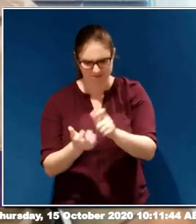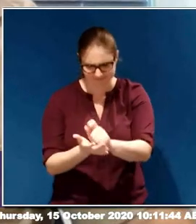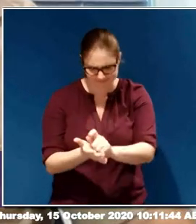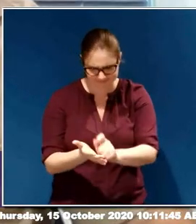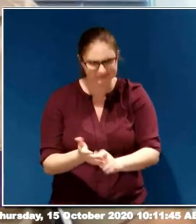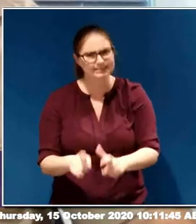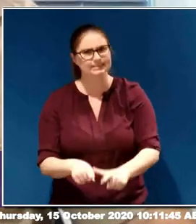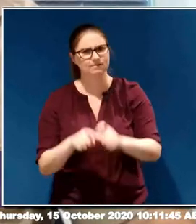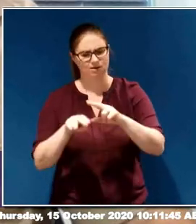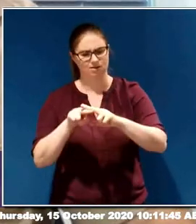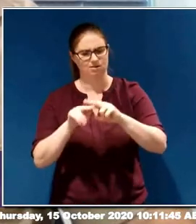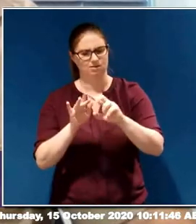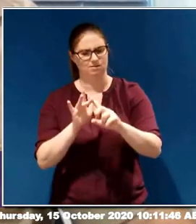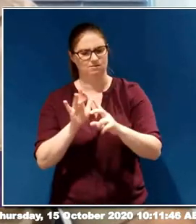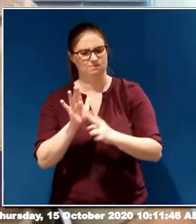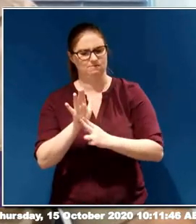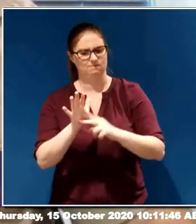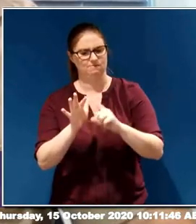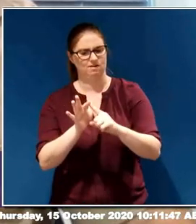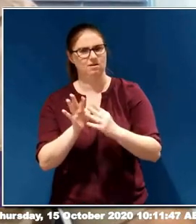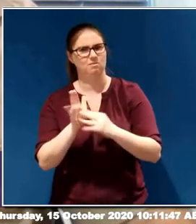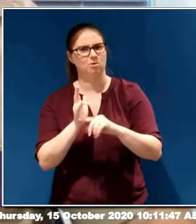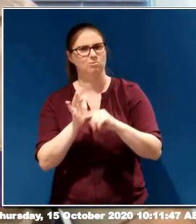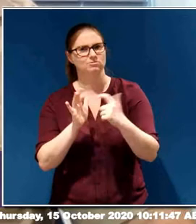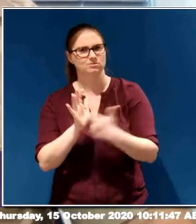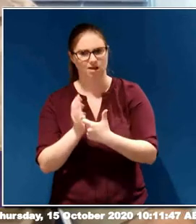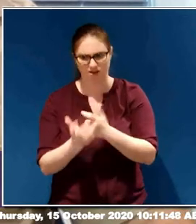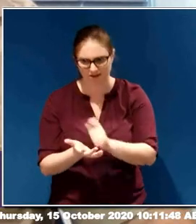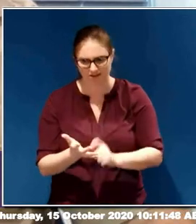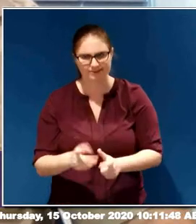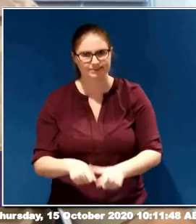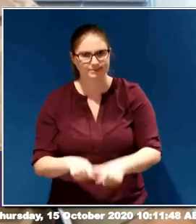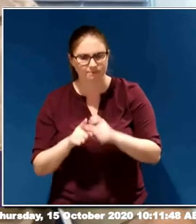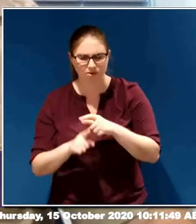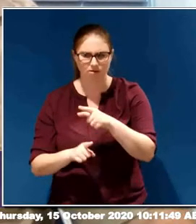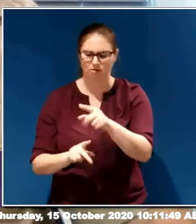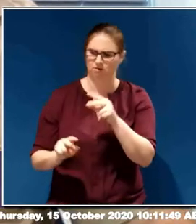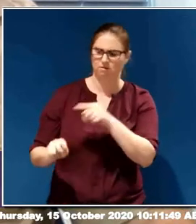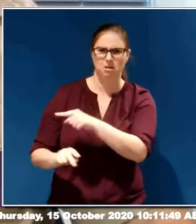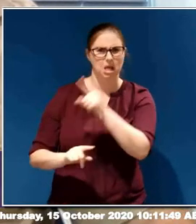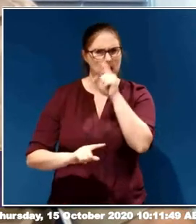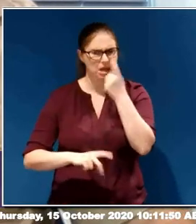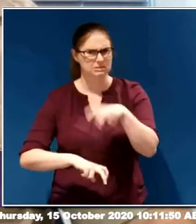to write, and she suggested that perhaps we get him assessed.